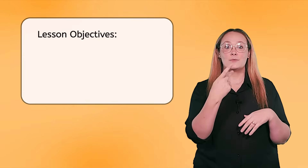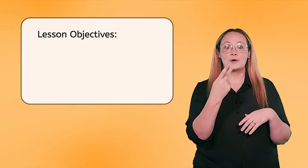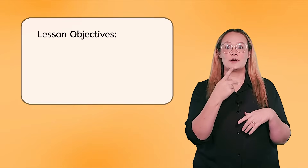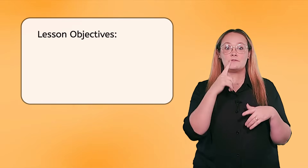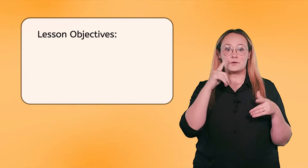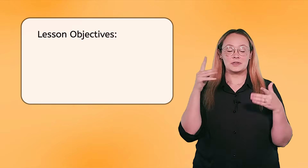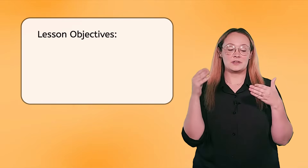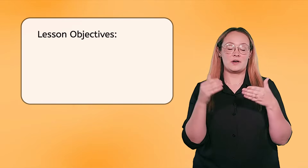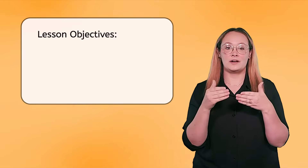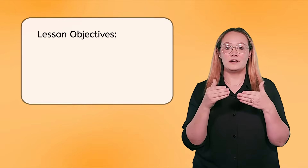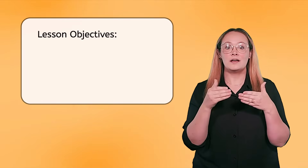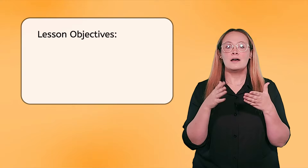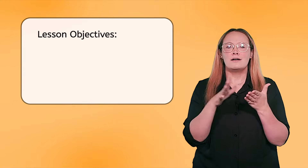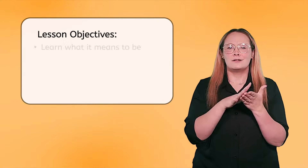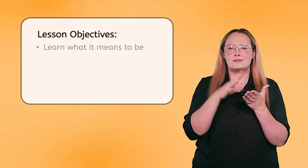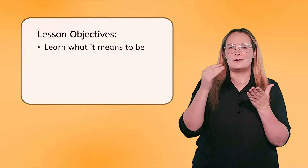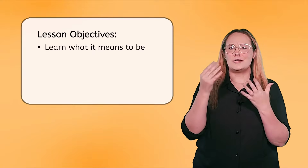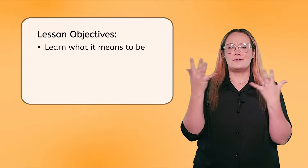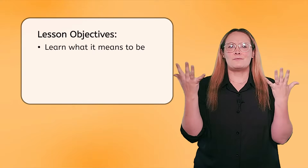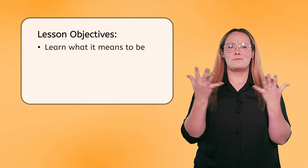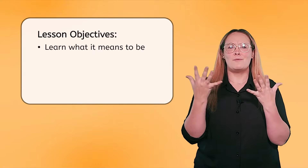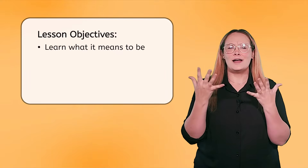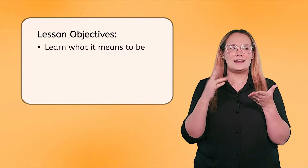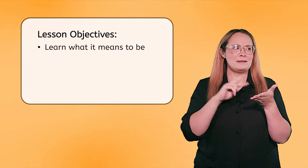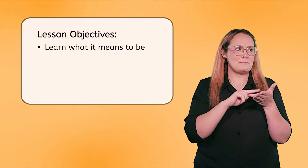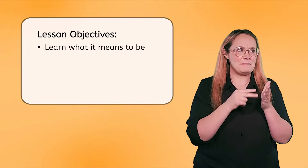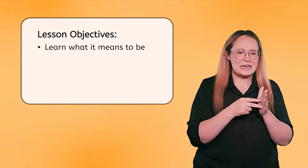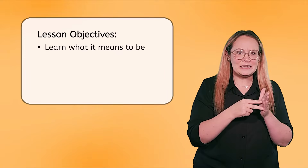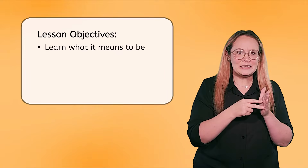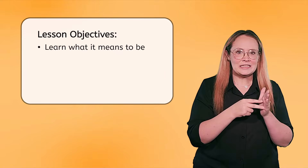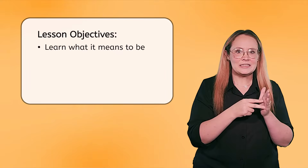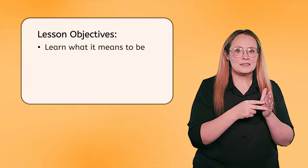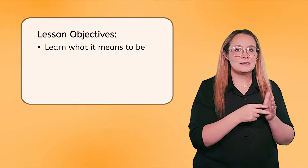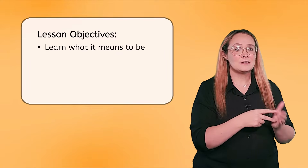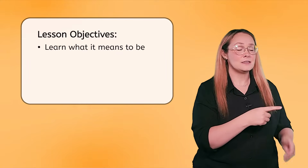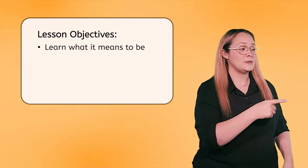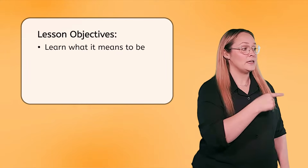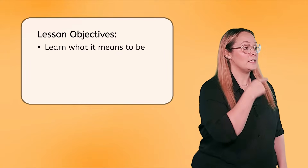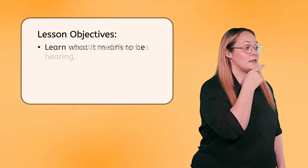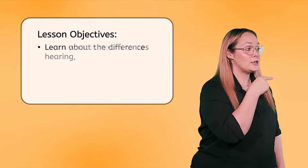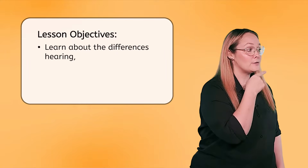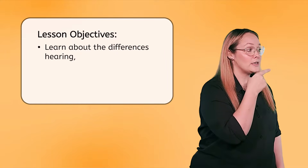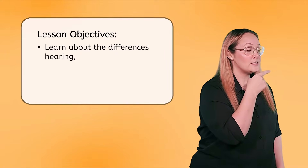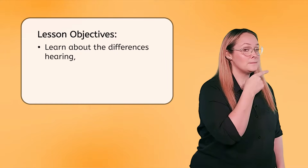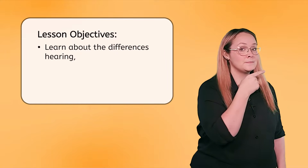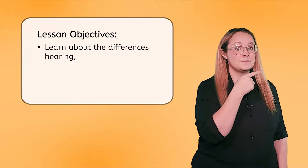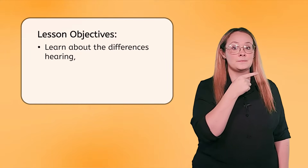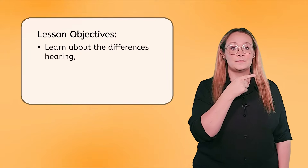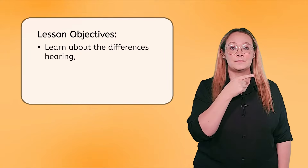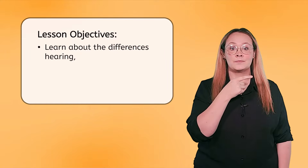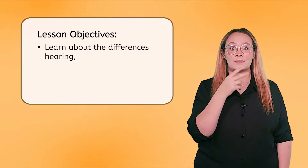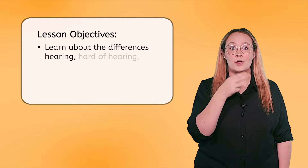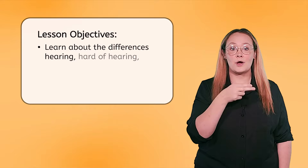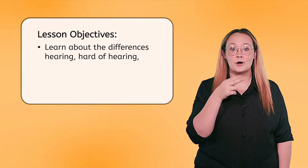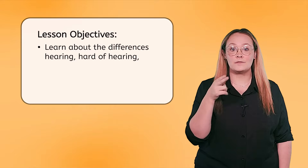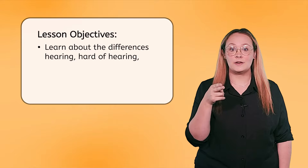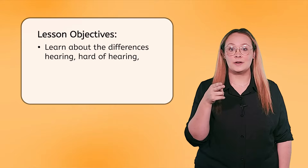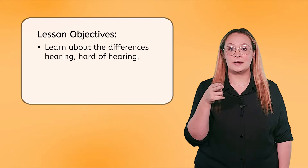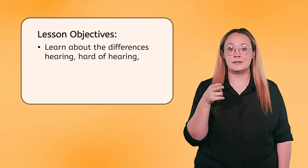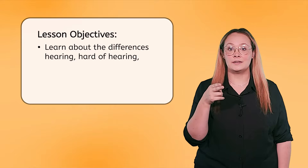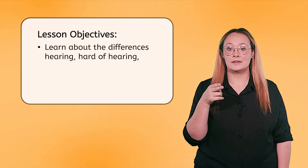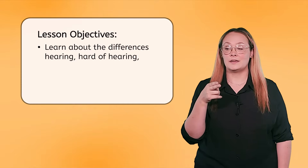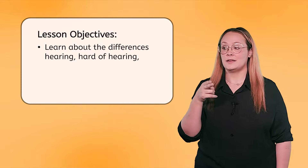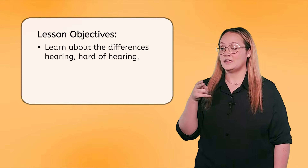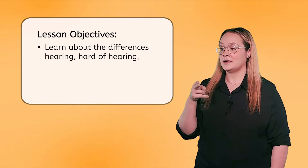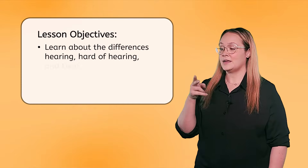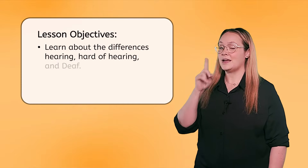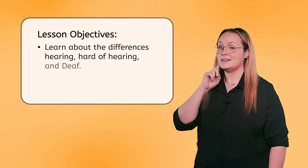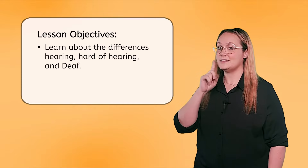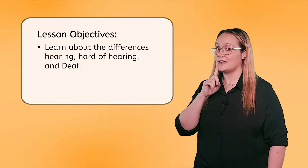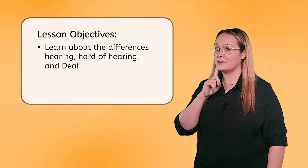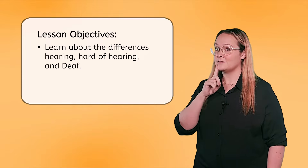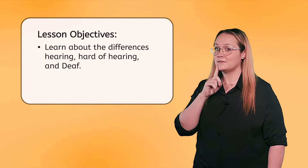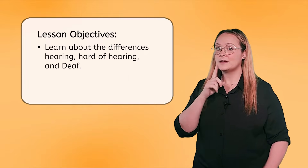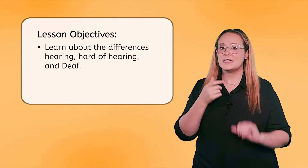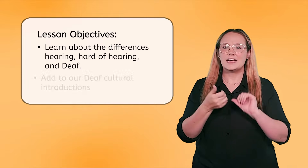we're going to focus on learning what it means to be hearing, hard of hearing, and Deaf,